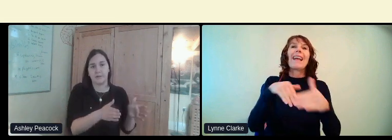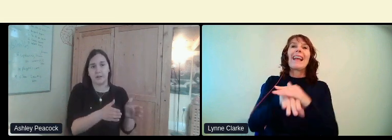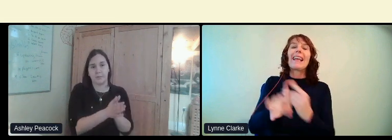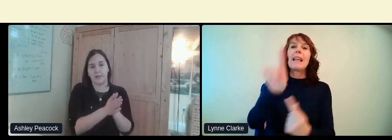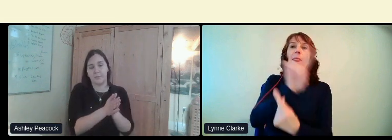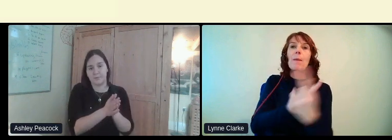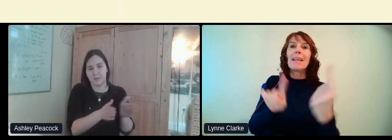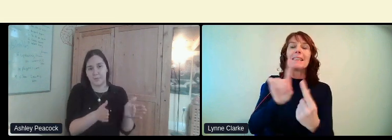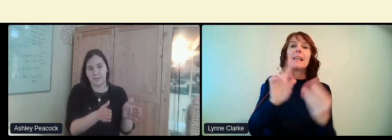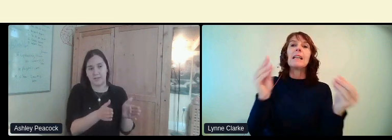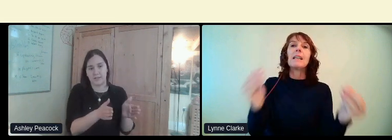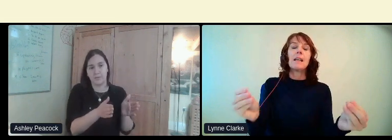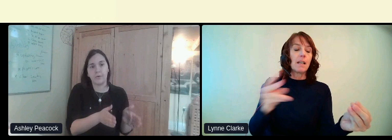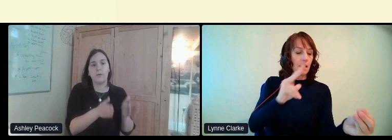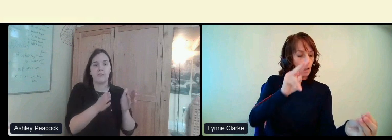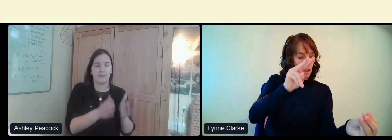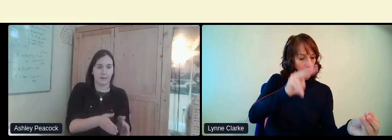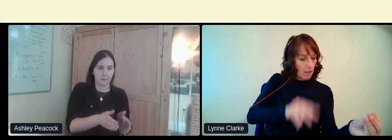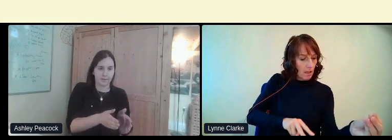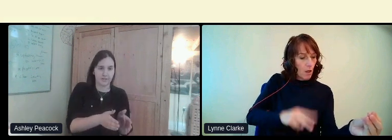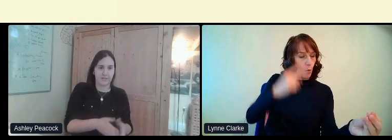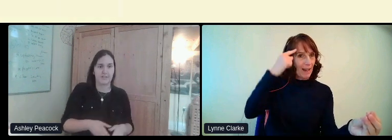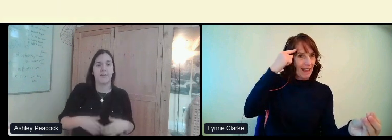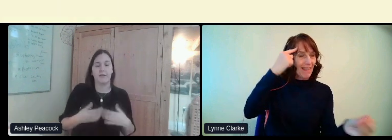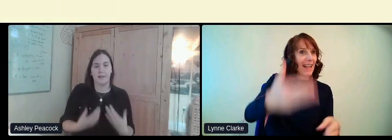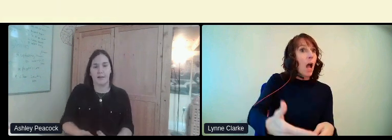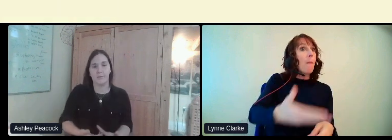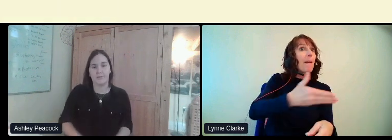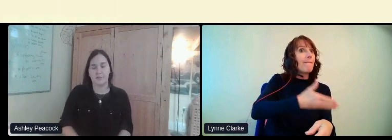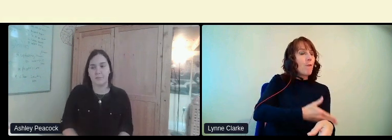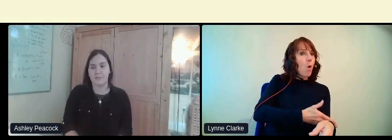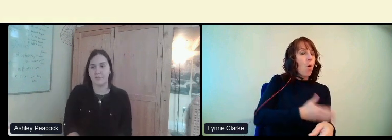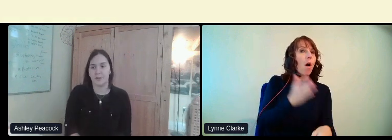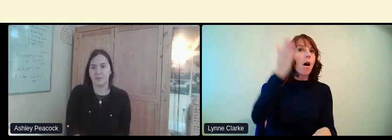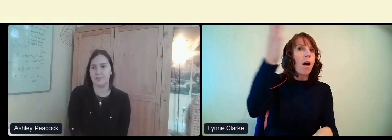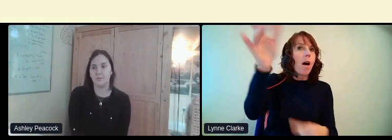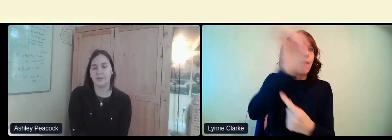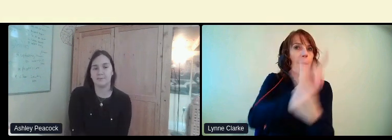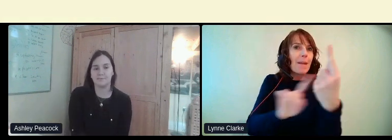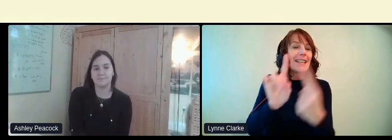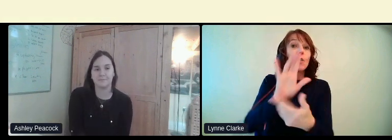look up and start processing before, thinking of questions. This helps the meeting run smoother.